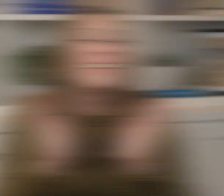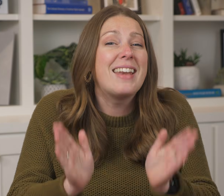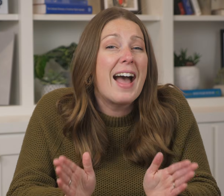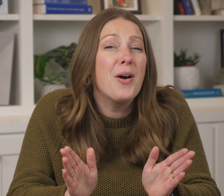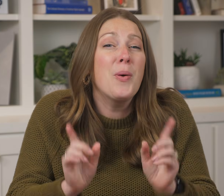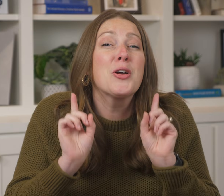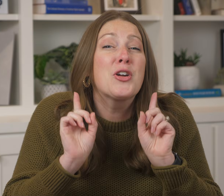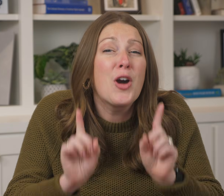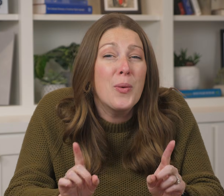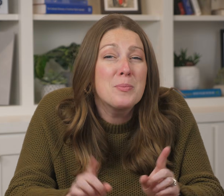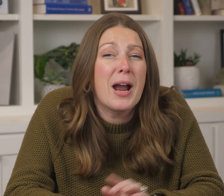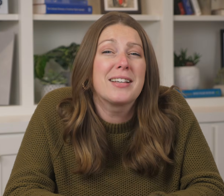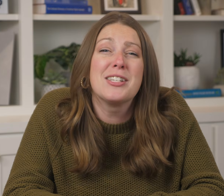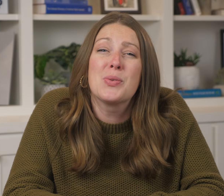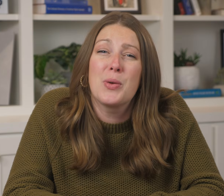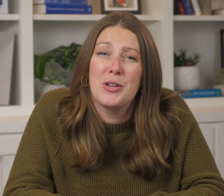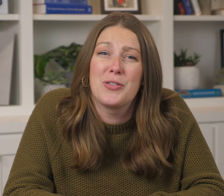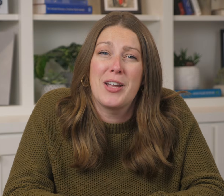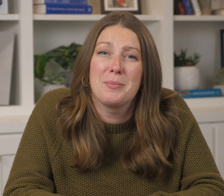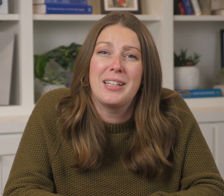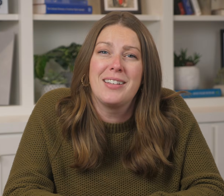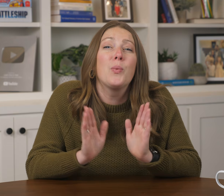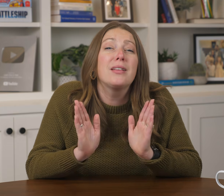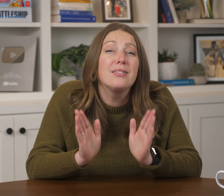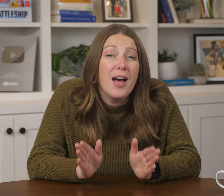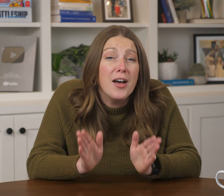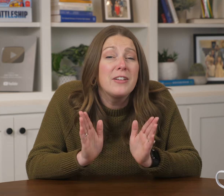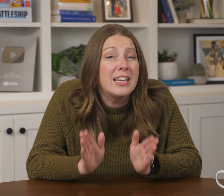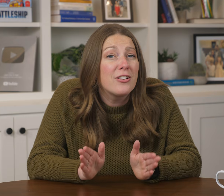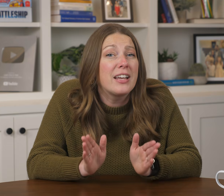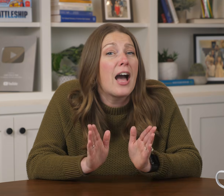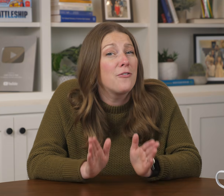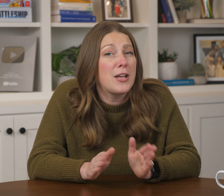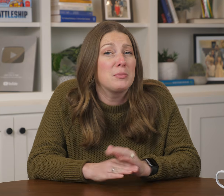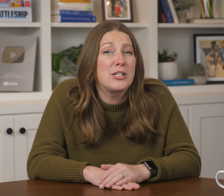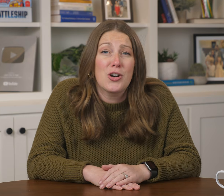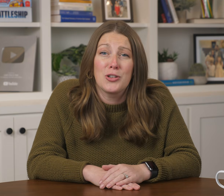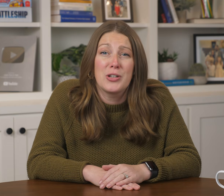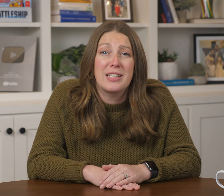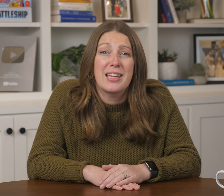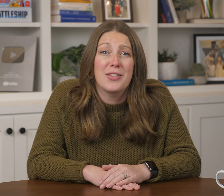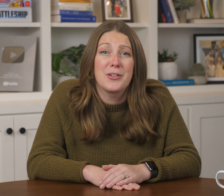Now go and practice with your family. We love hearing how families are learning together.